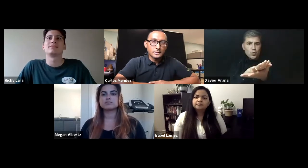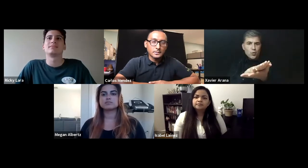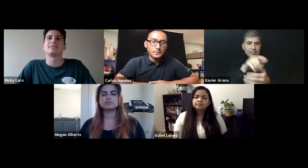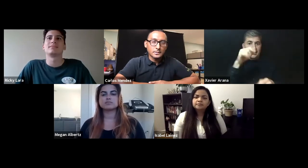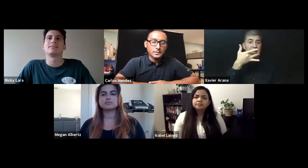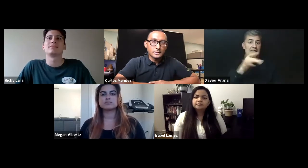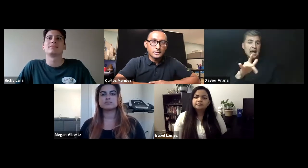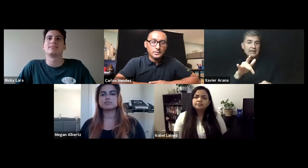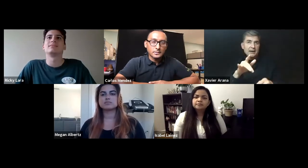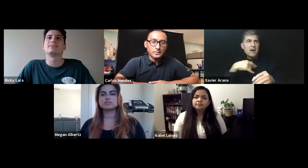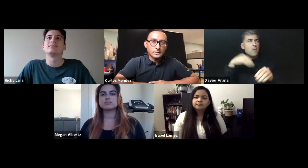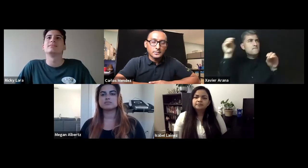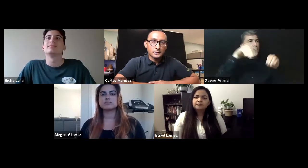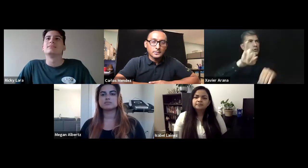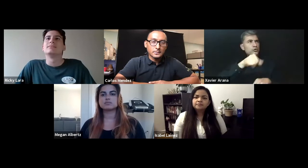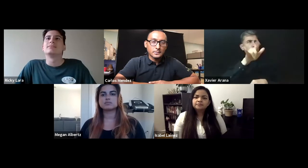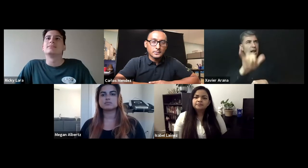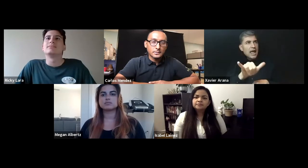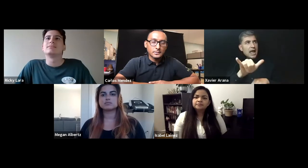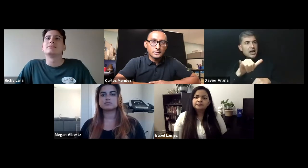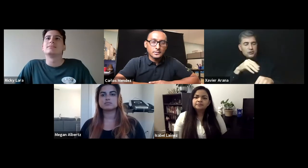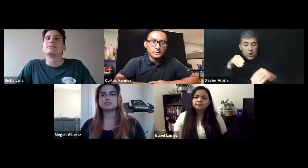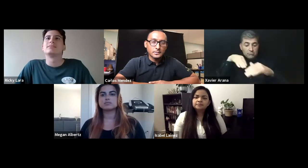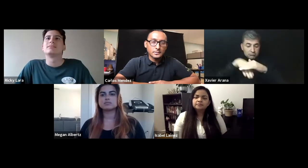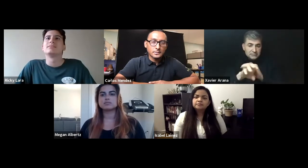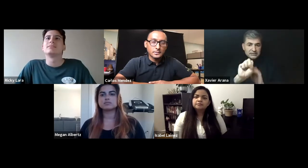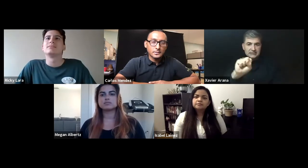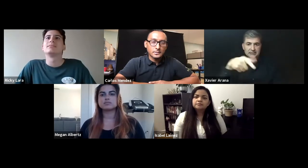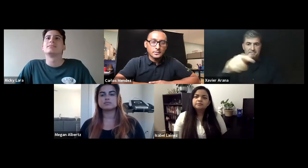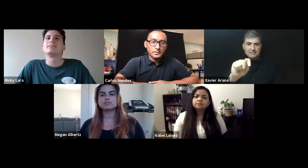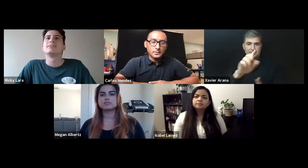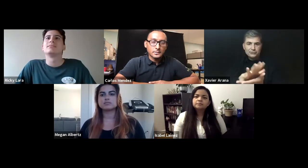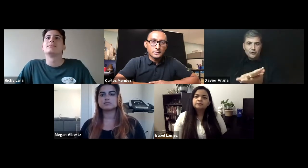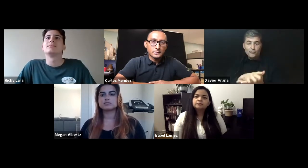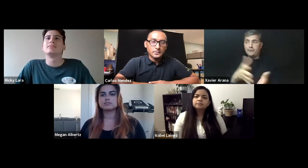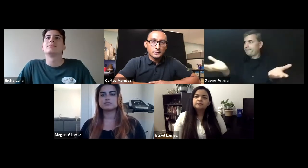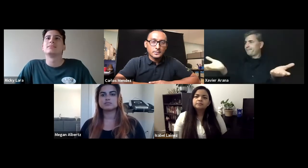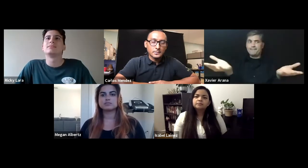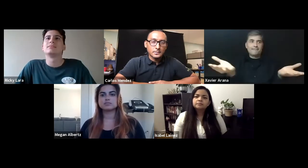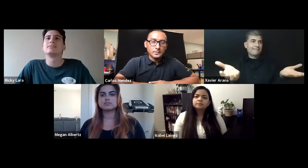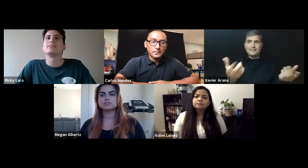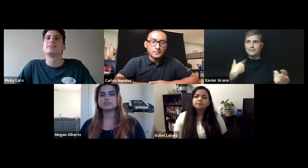And my parents put me in a school. Let's see, we moved in July.